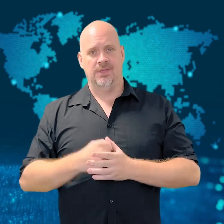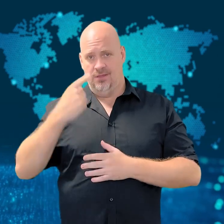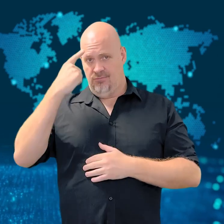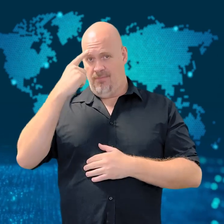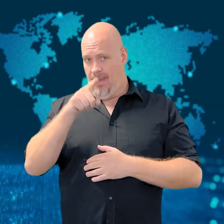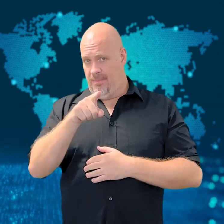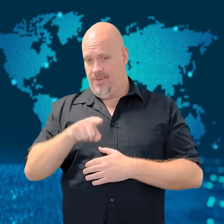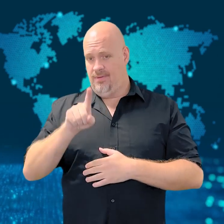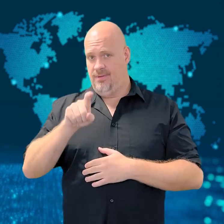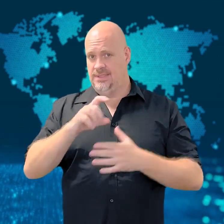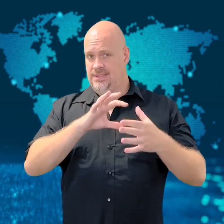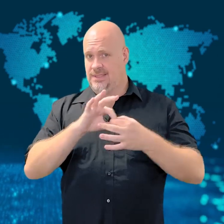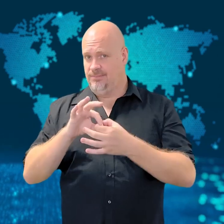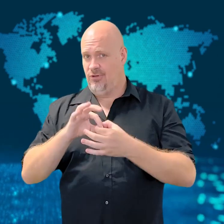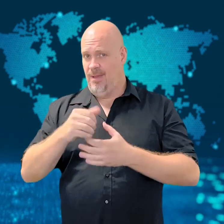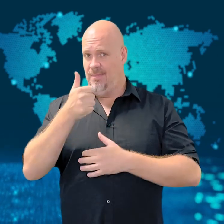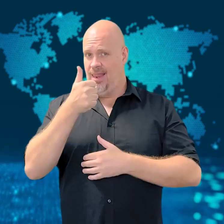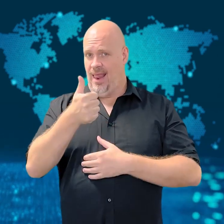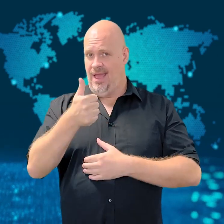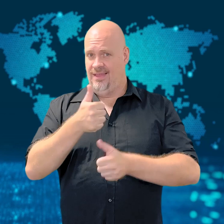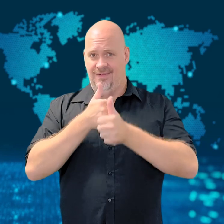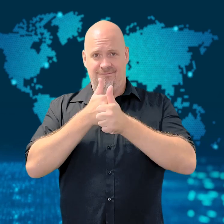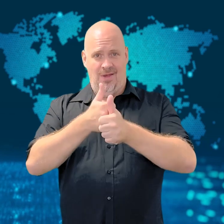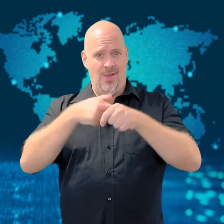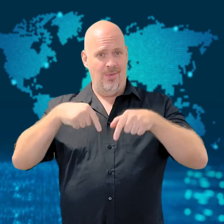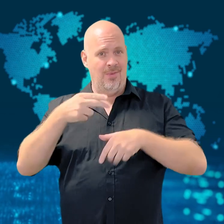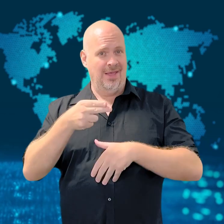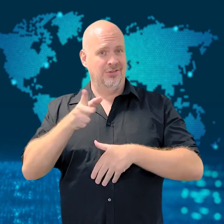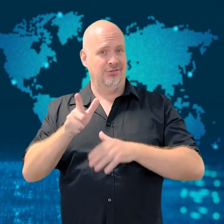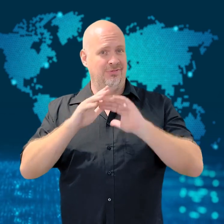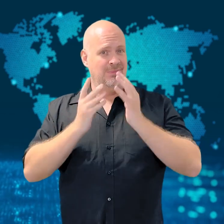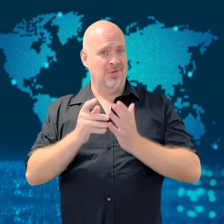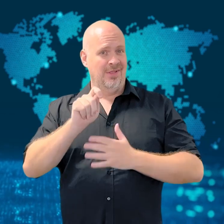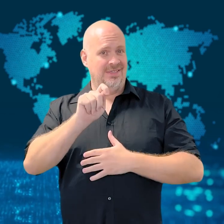Don't forget to subscribe, like, and follow H3 World TV